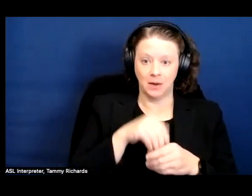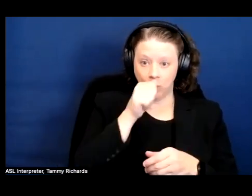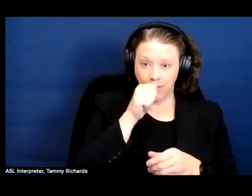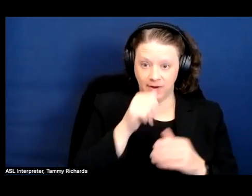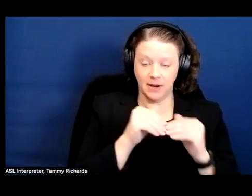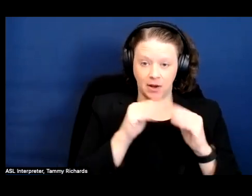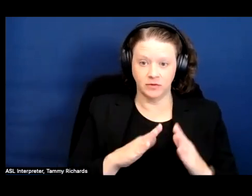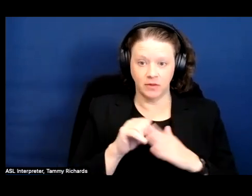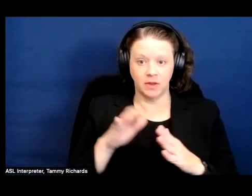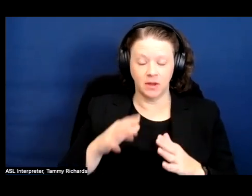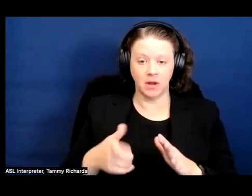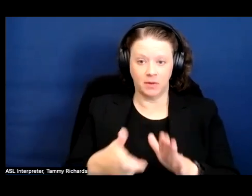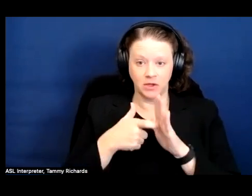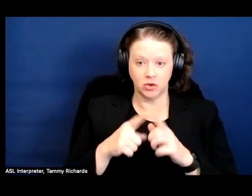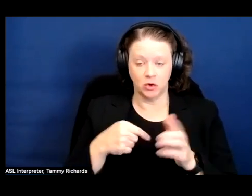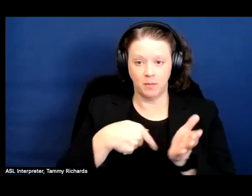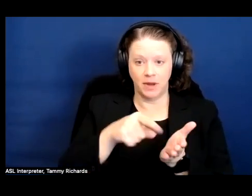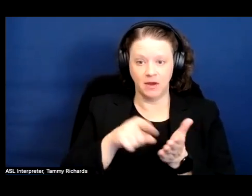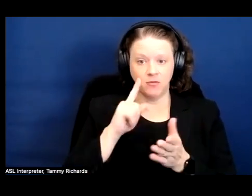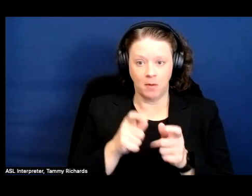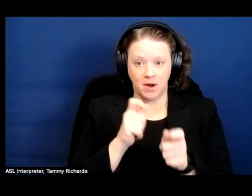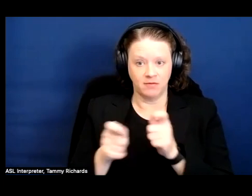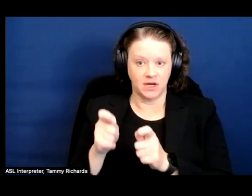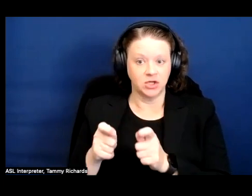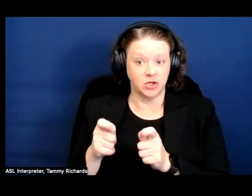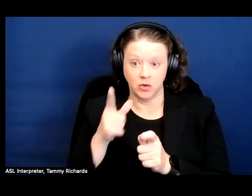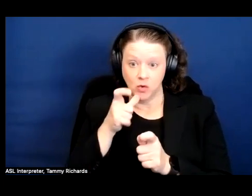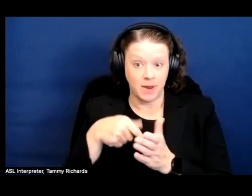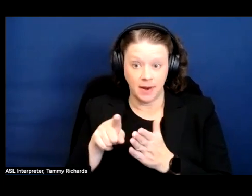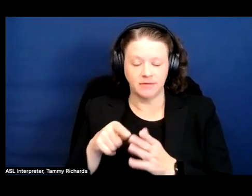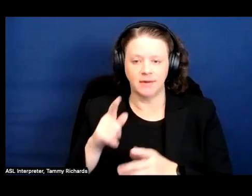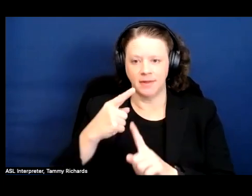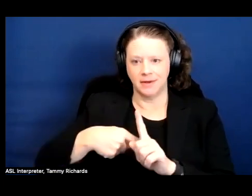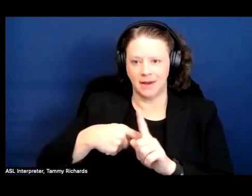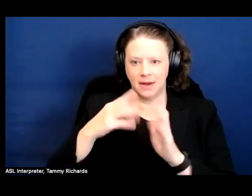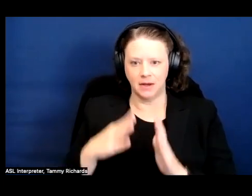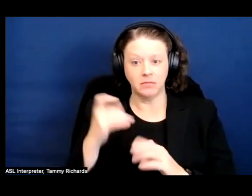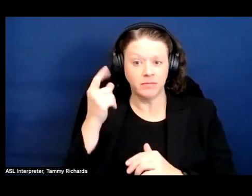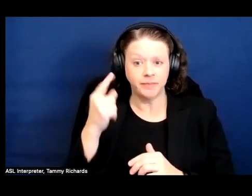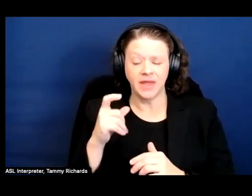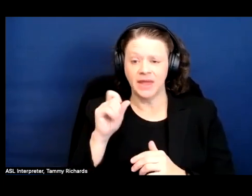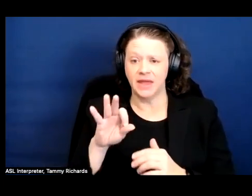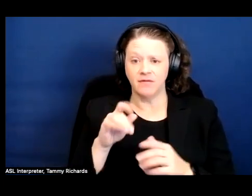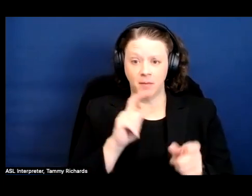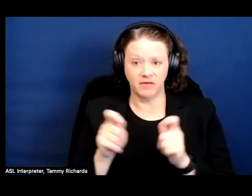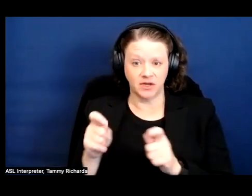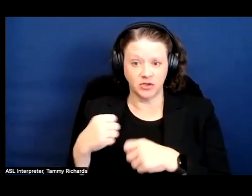or to someone at the door. But if the dog is barking all day and all night and when the individual's not even home,